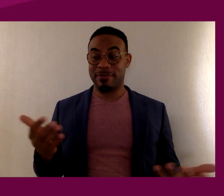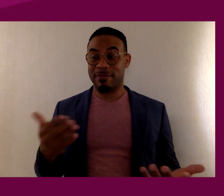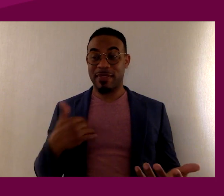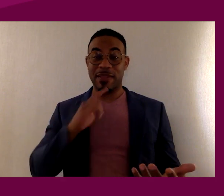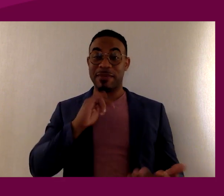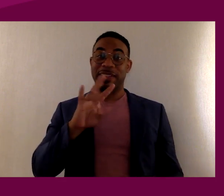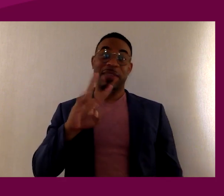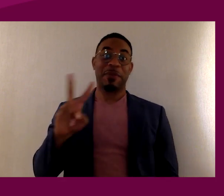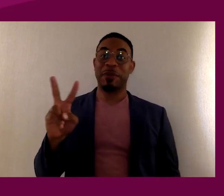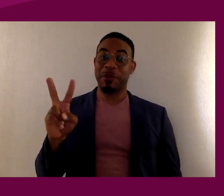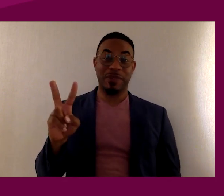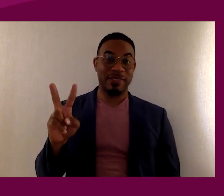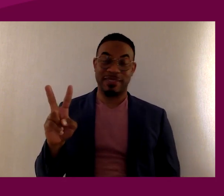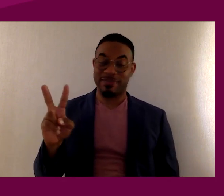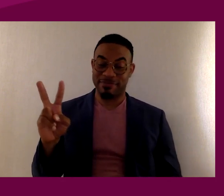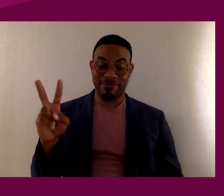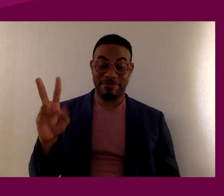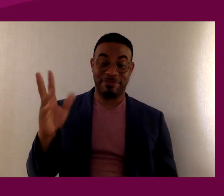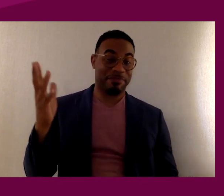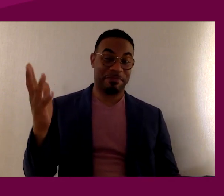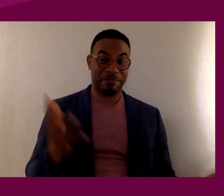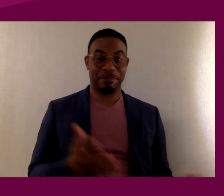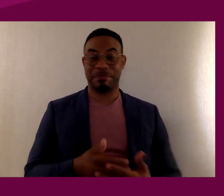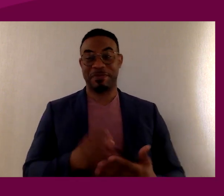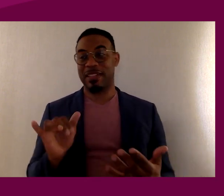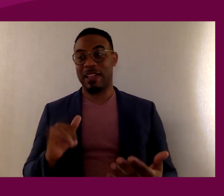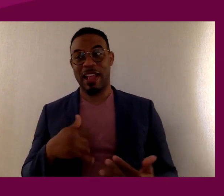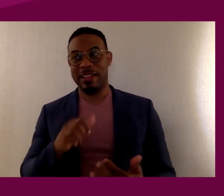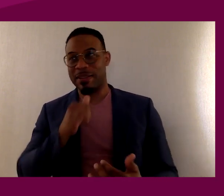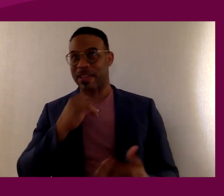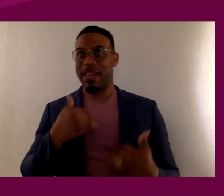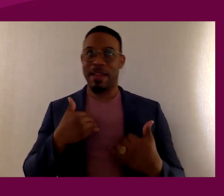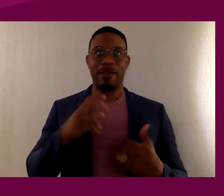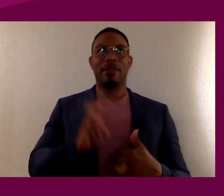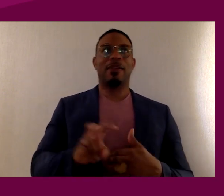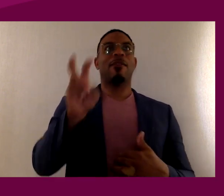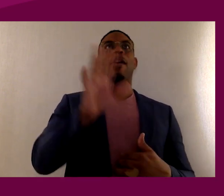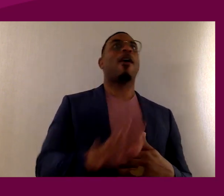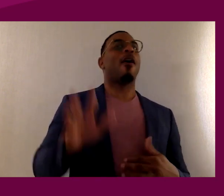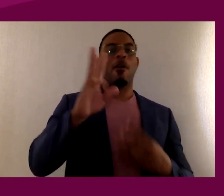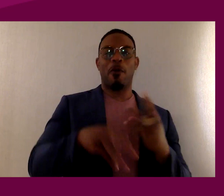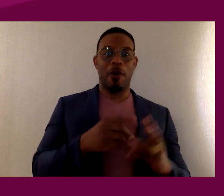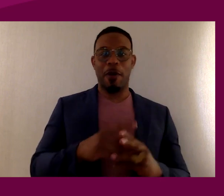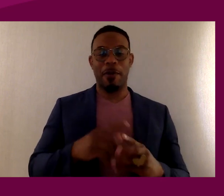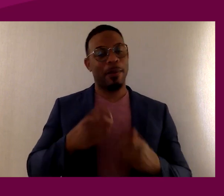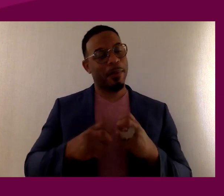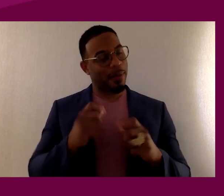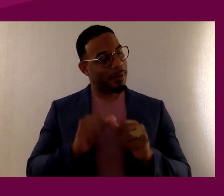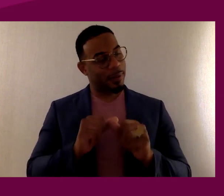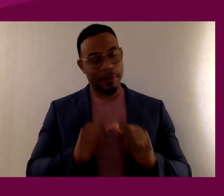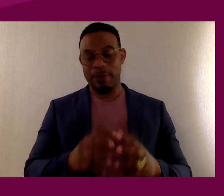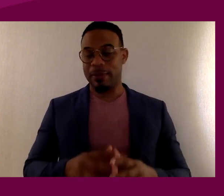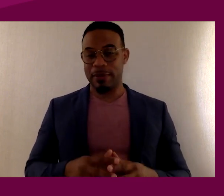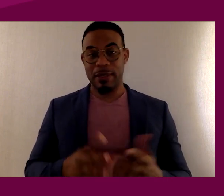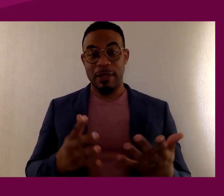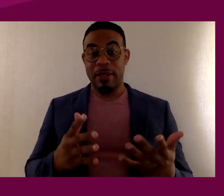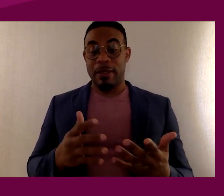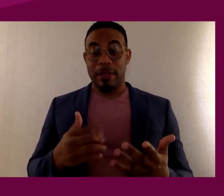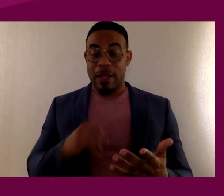I'm just older. I'm 72. It's like I shouldn't be having to travel all over the world. But the